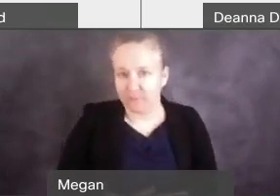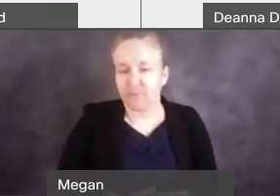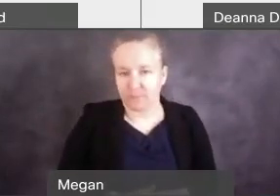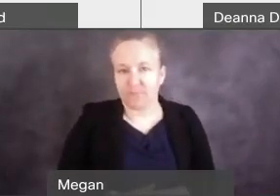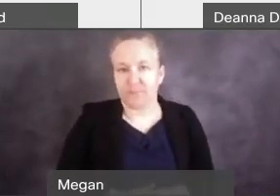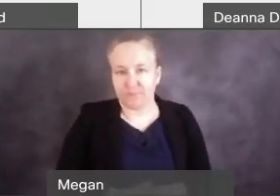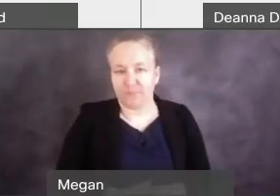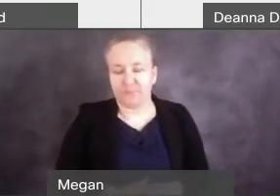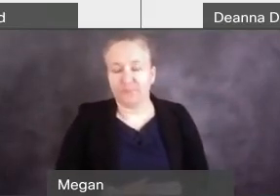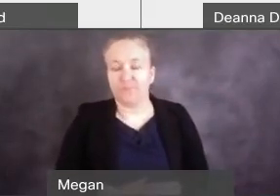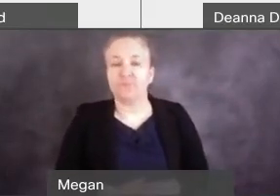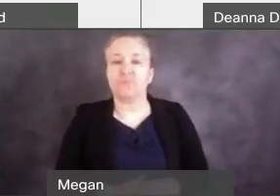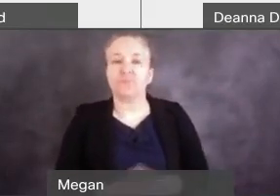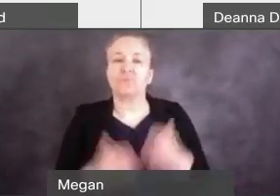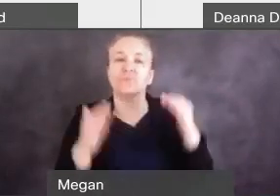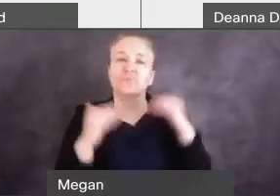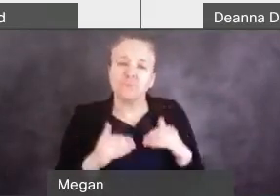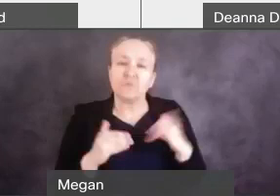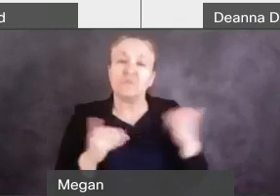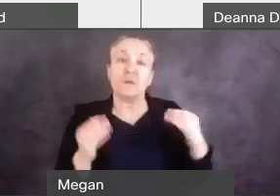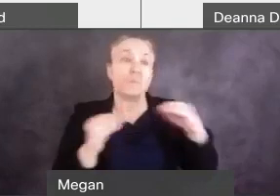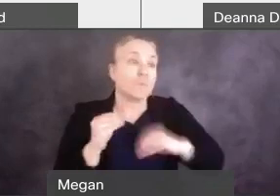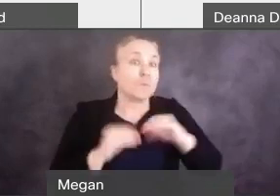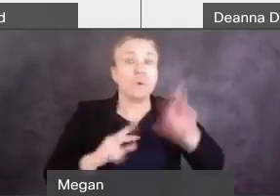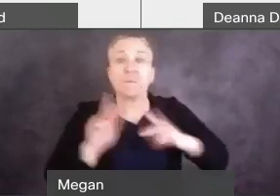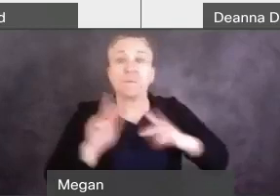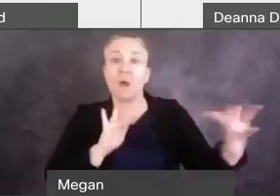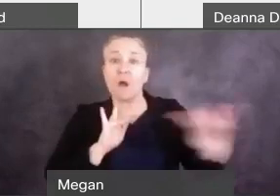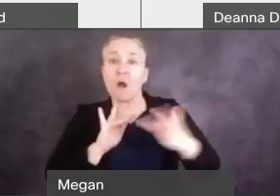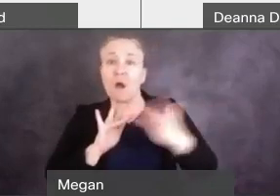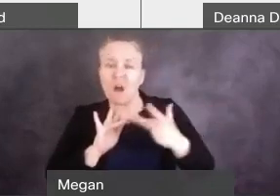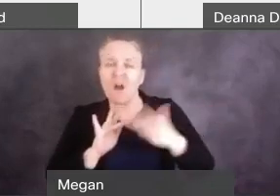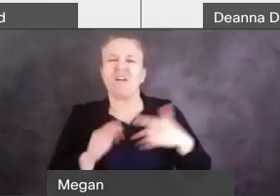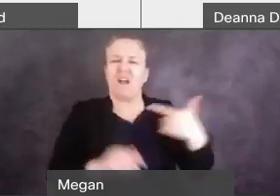We are starting to receive questions from individuals who've been vaccinated, wondering